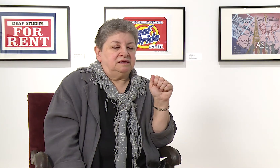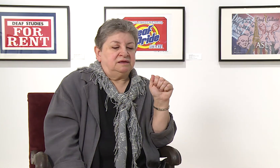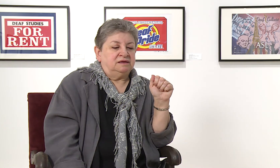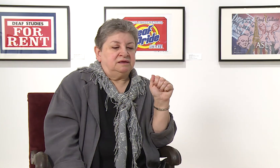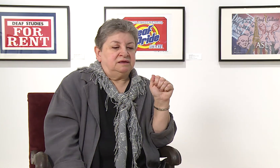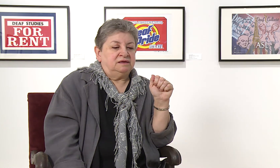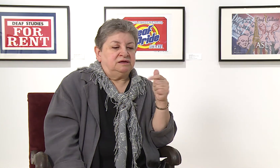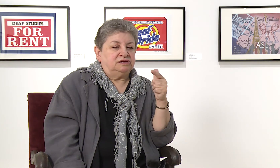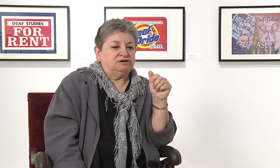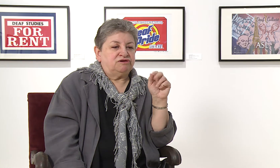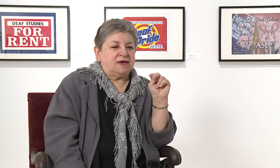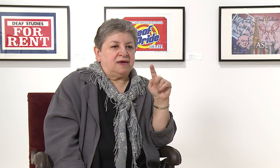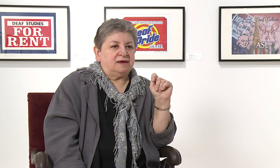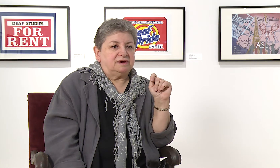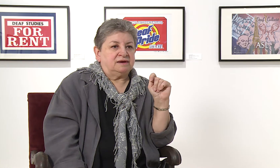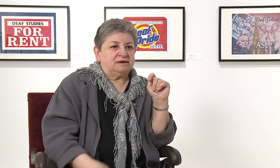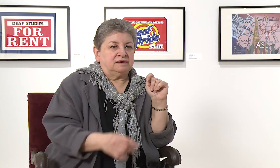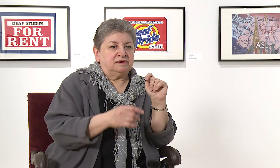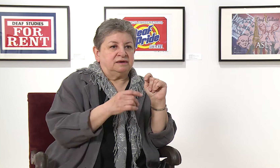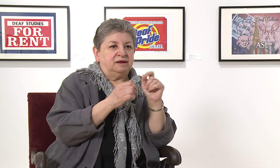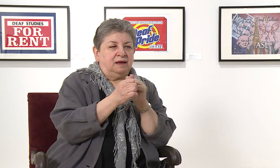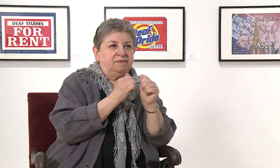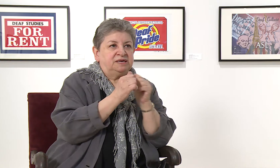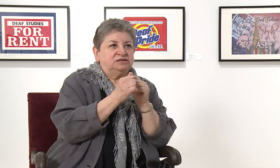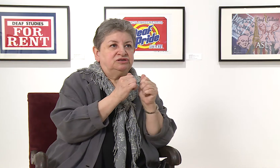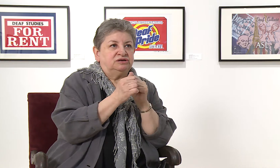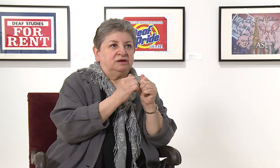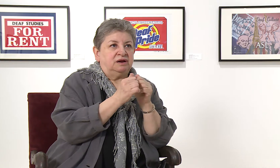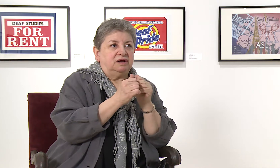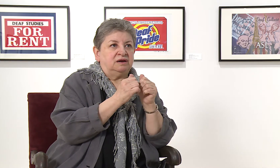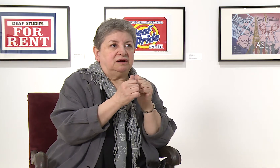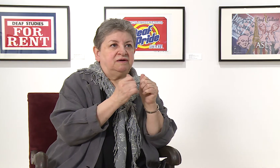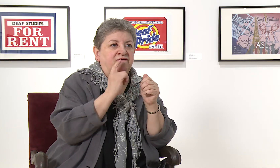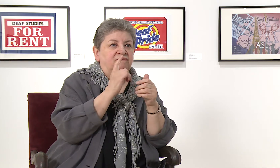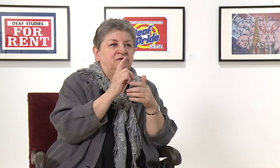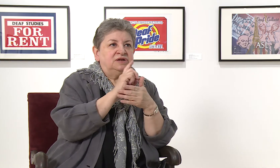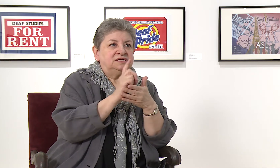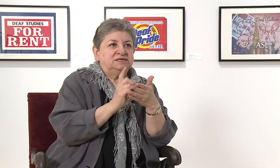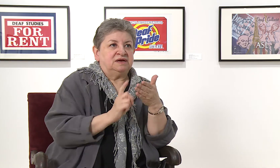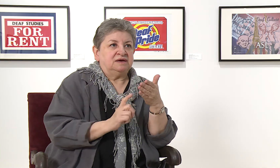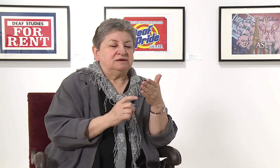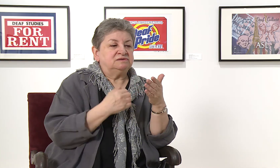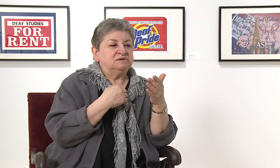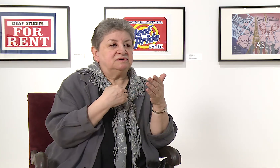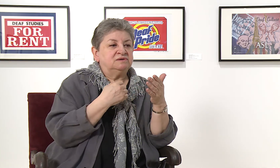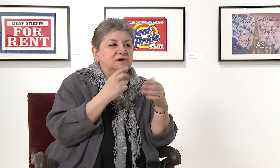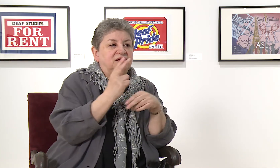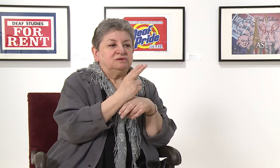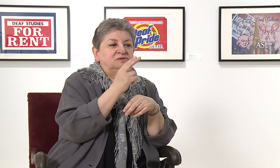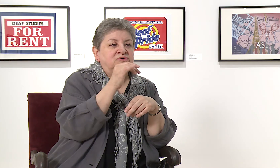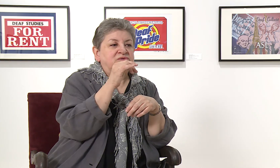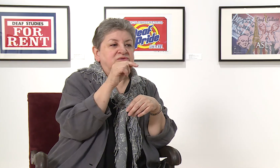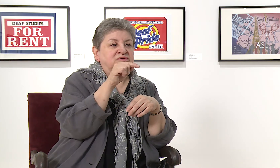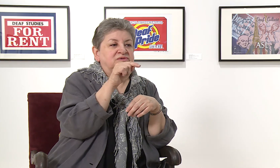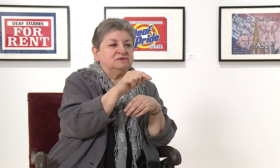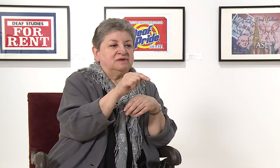At the time, I saw there was a National Endowment of the Arts competition for a grant.